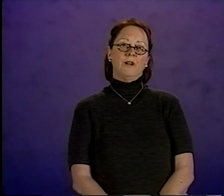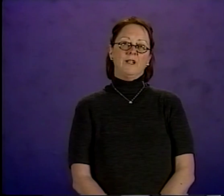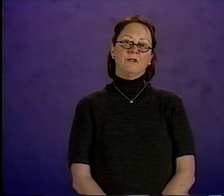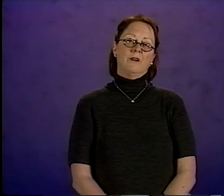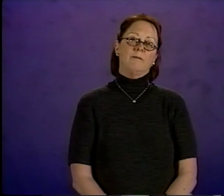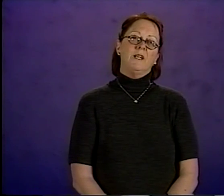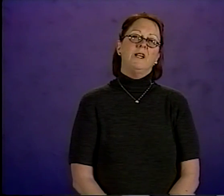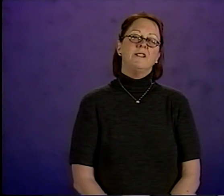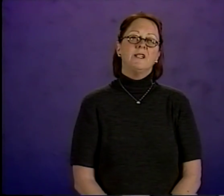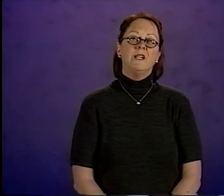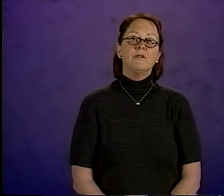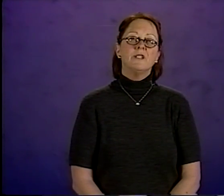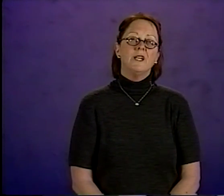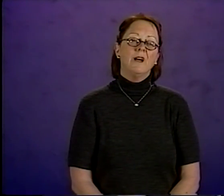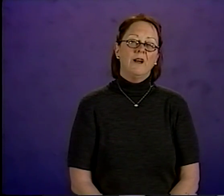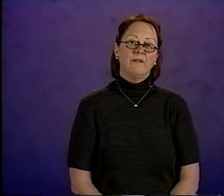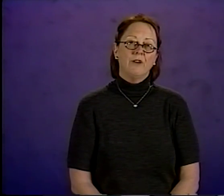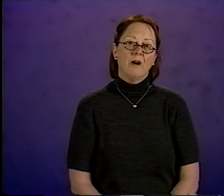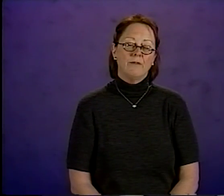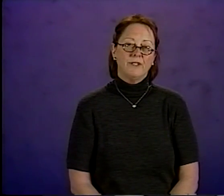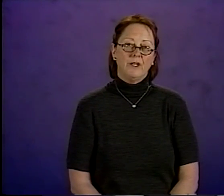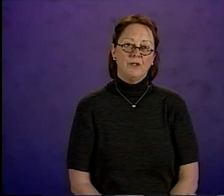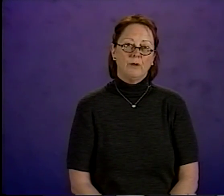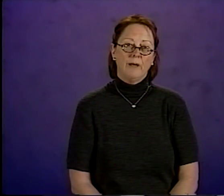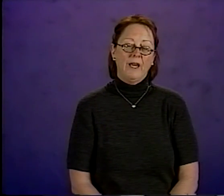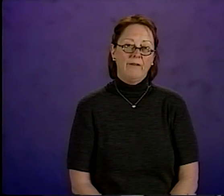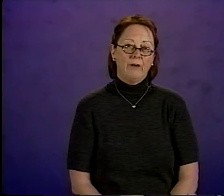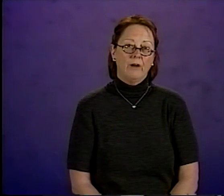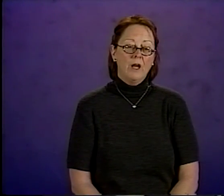transcript, it's an interesting kind of conversational behavior